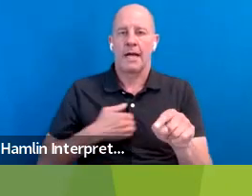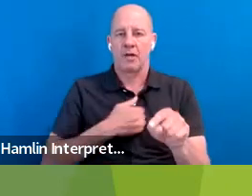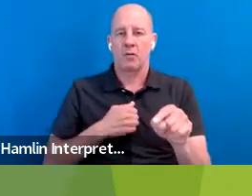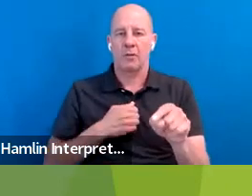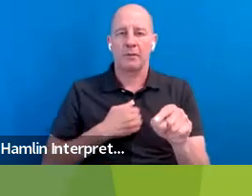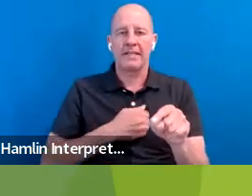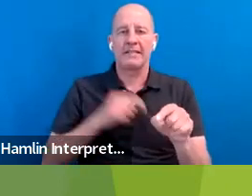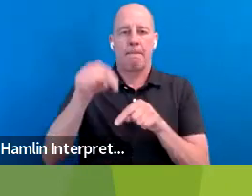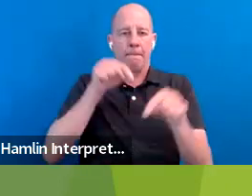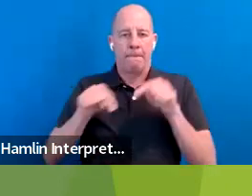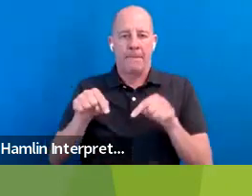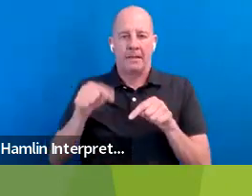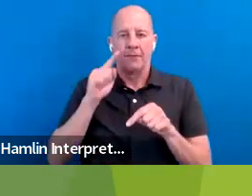please.